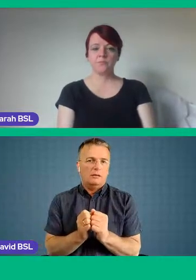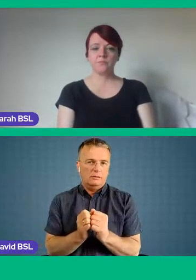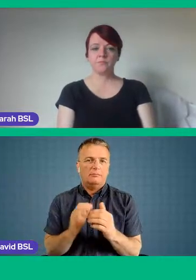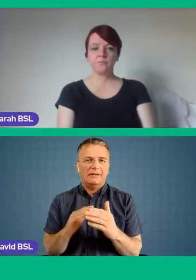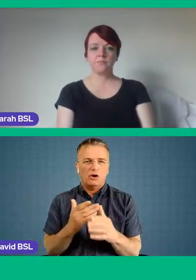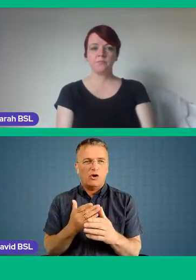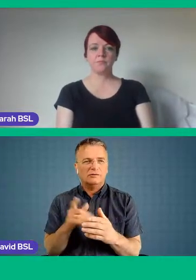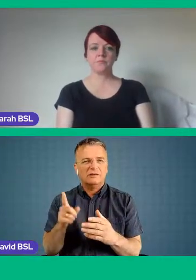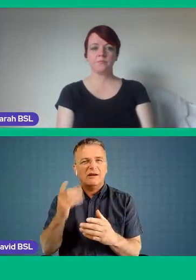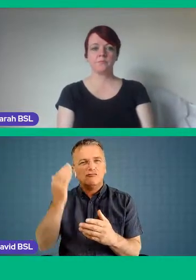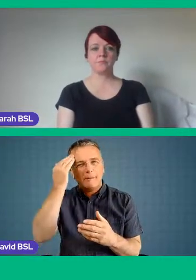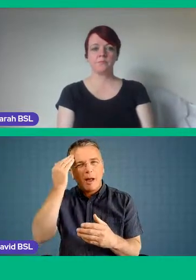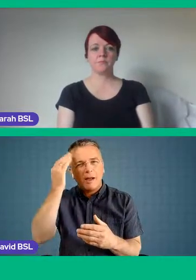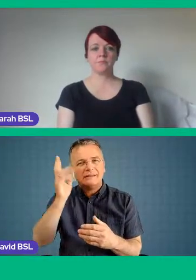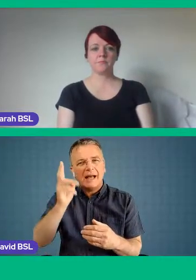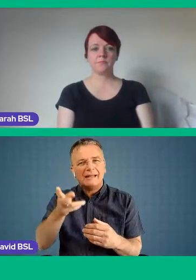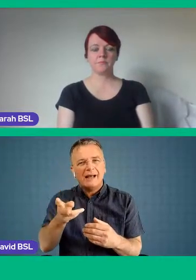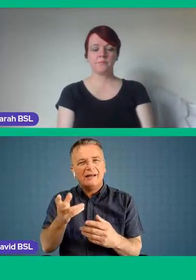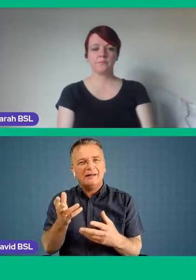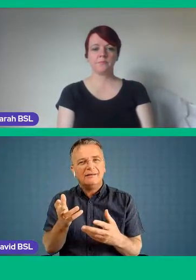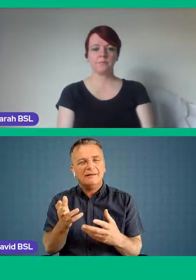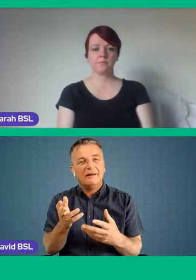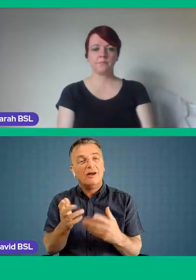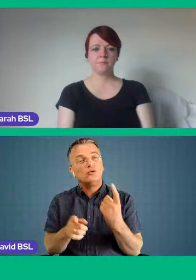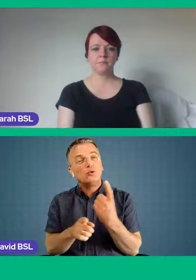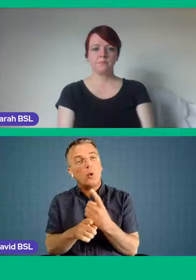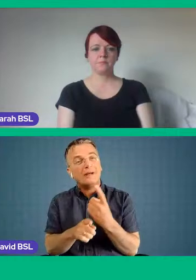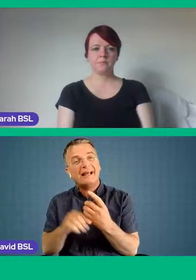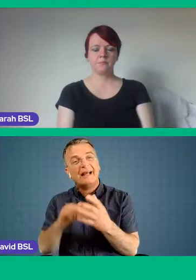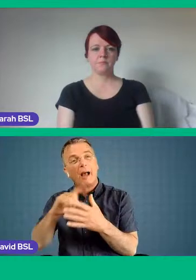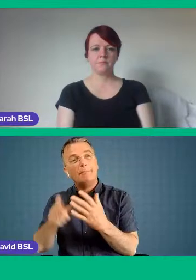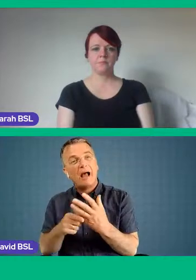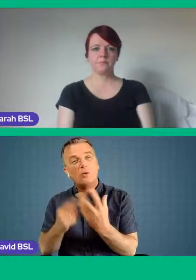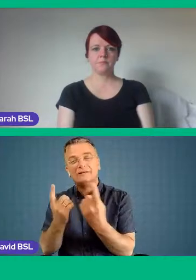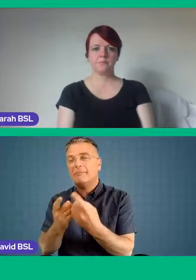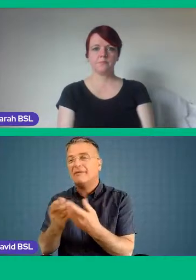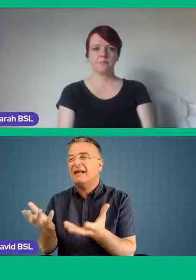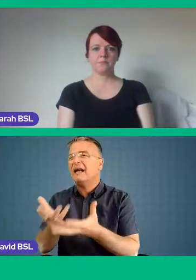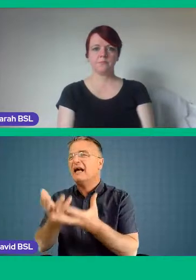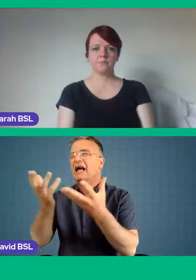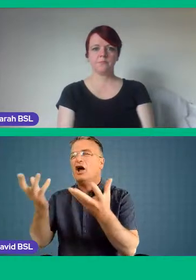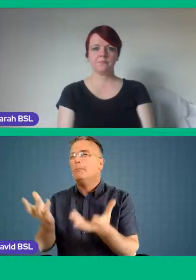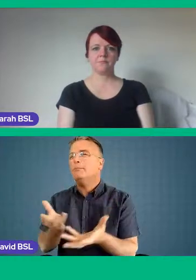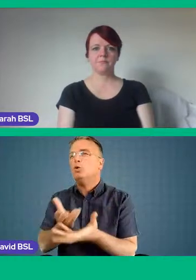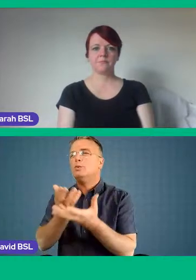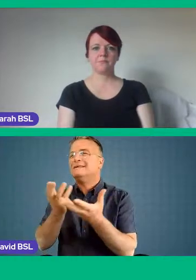That was really invaluable, it is a reminder again that talking about something that nebulisers music and sound is